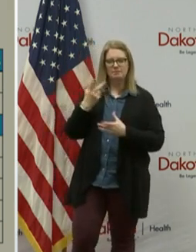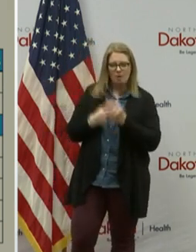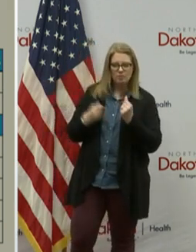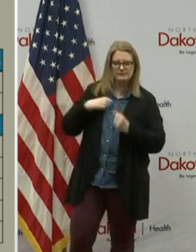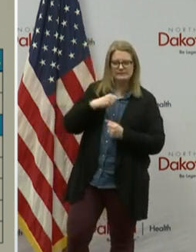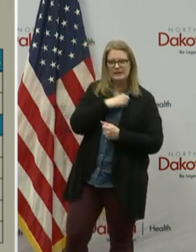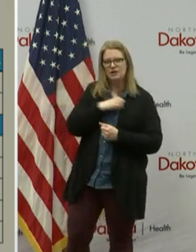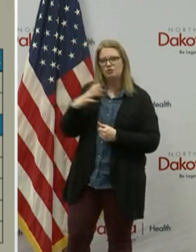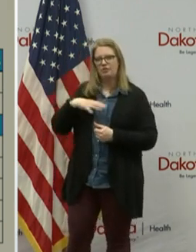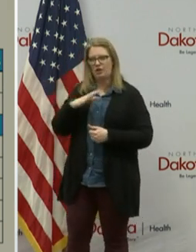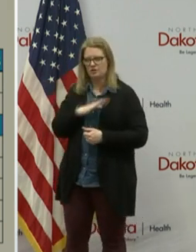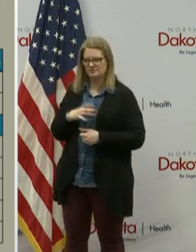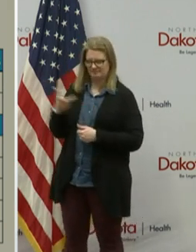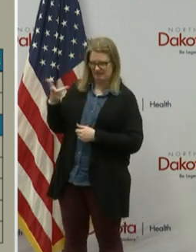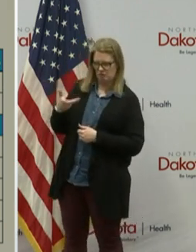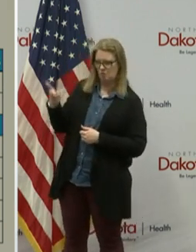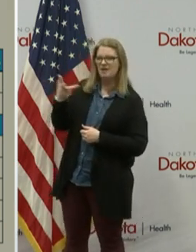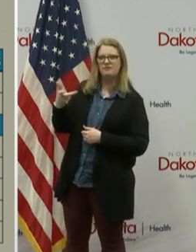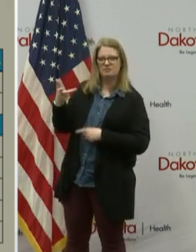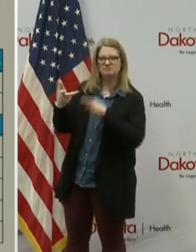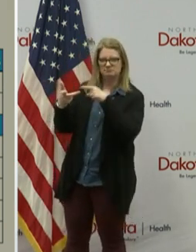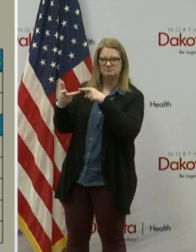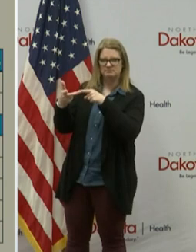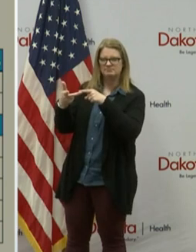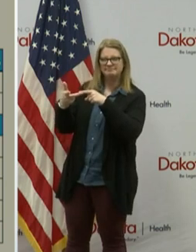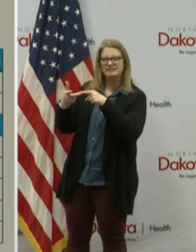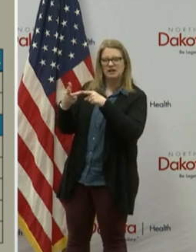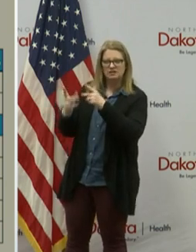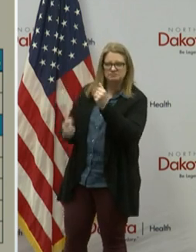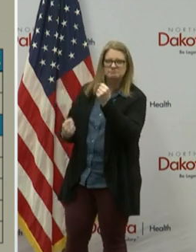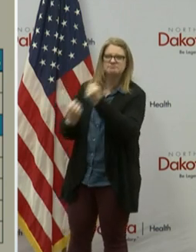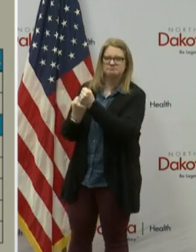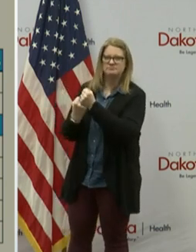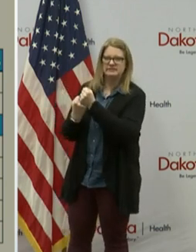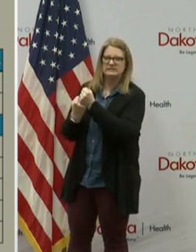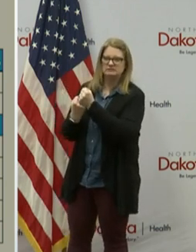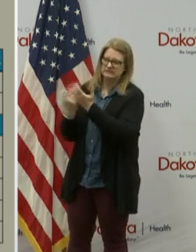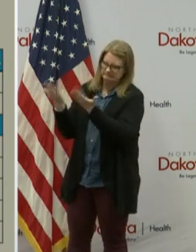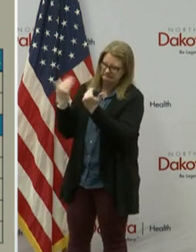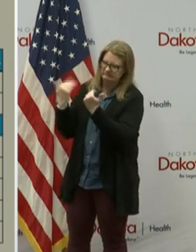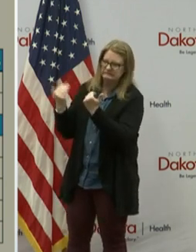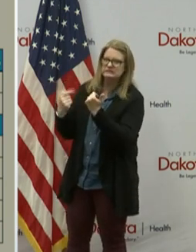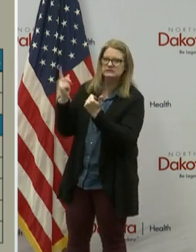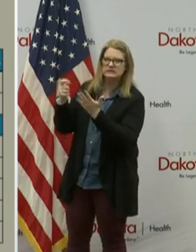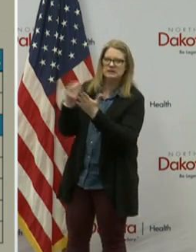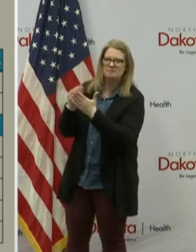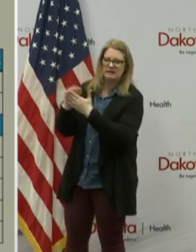SENATOR AND CONGRESSMAN, BUT I CAN ASSURE YOU THAT BOTH OUR